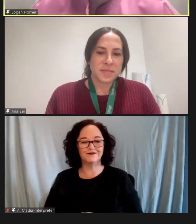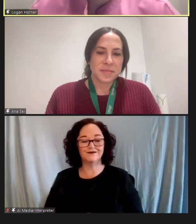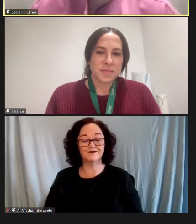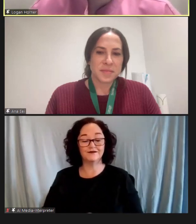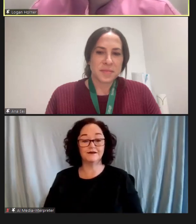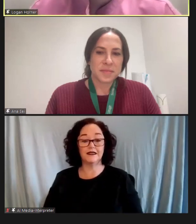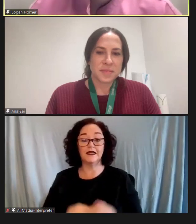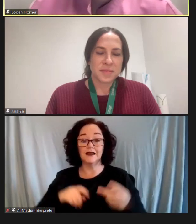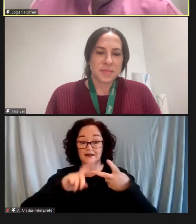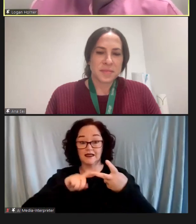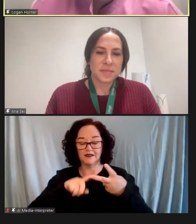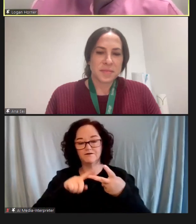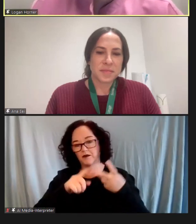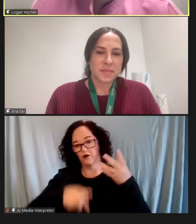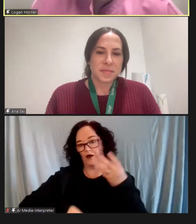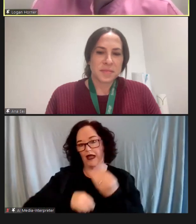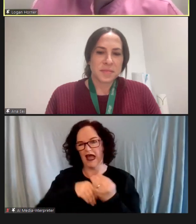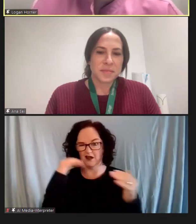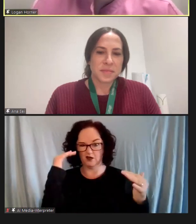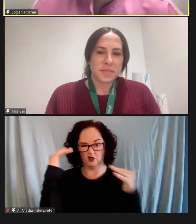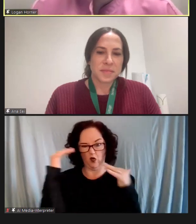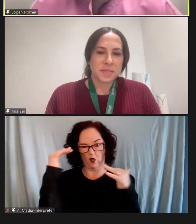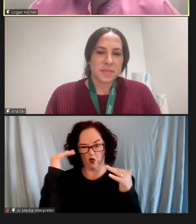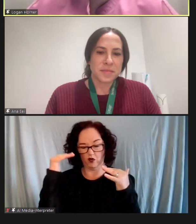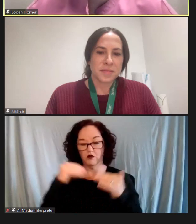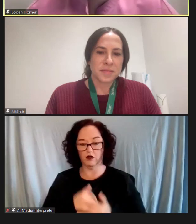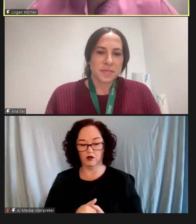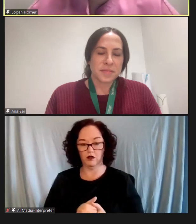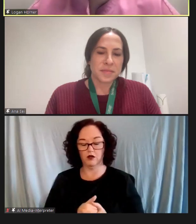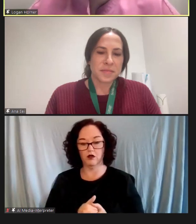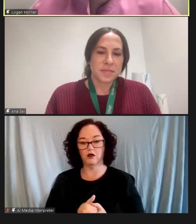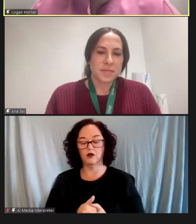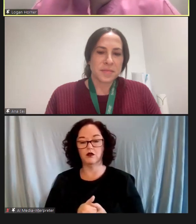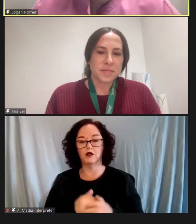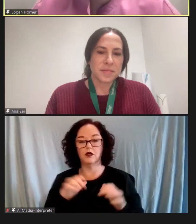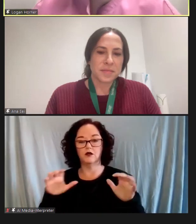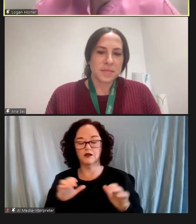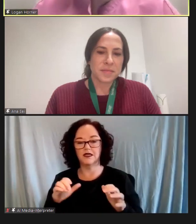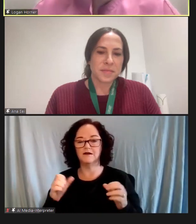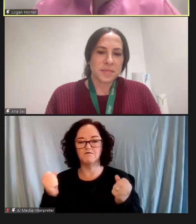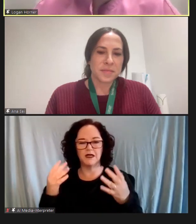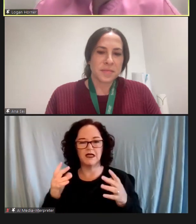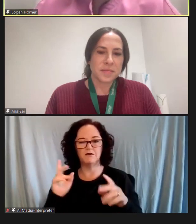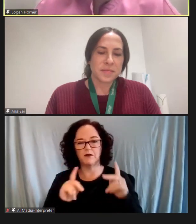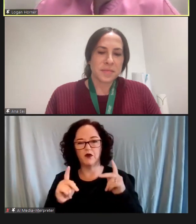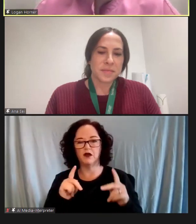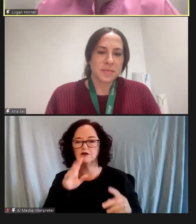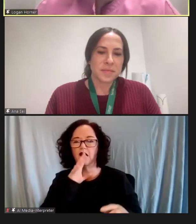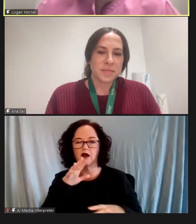that so we did multi-talker Babble which